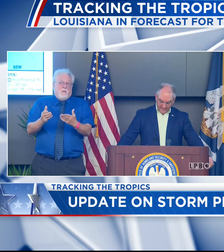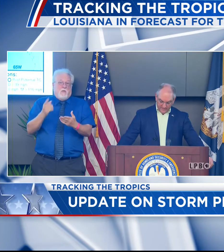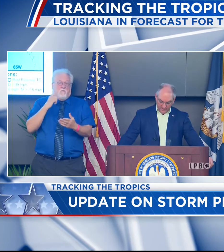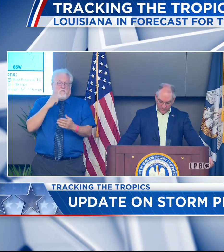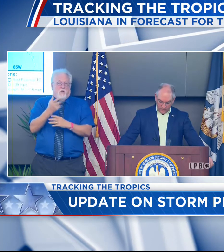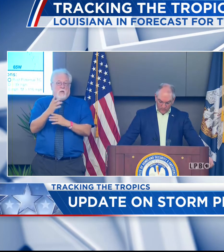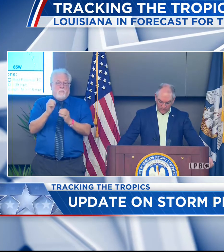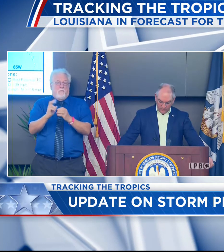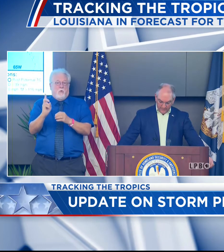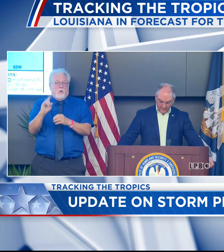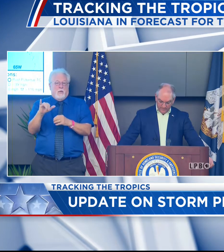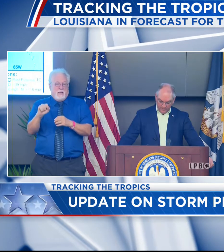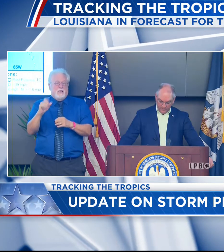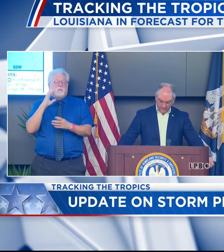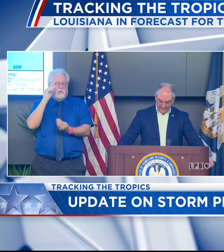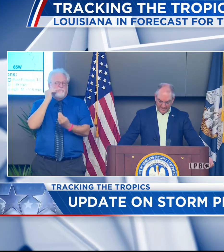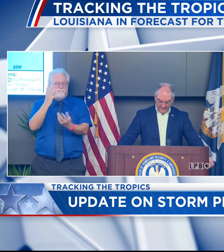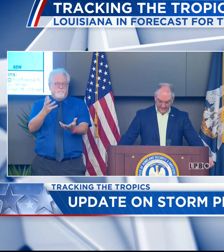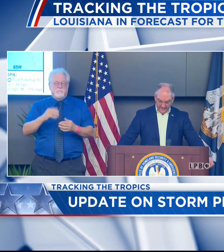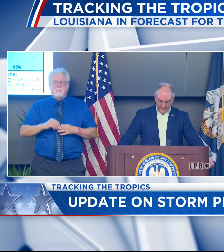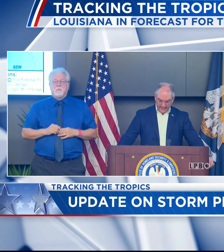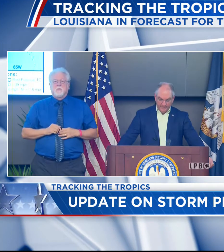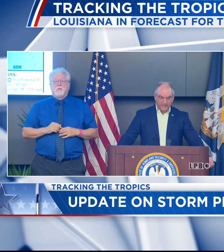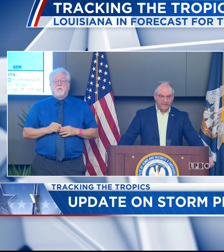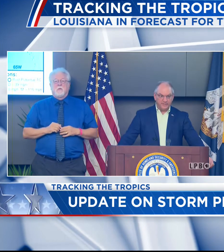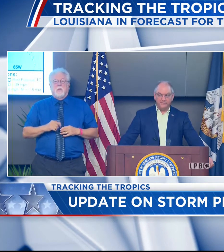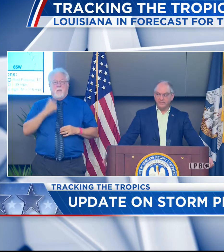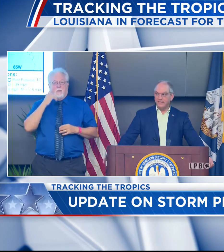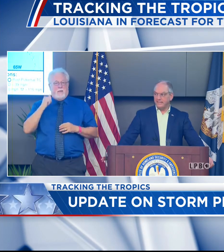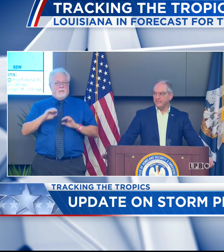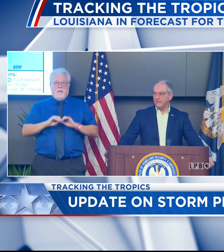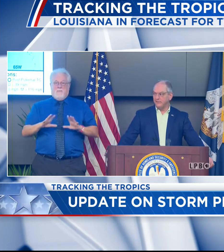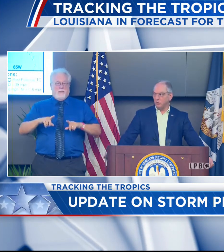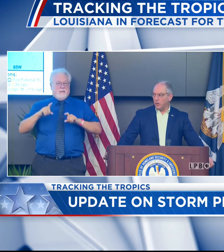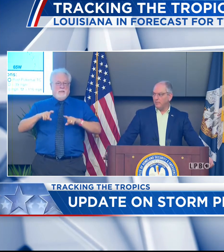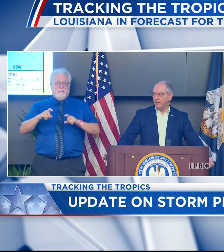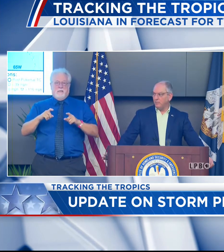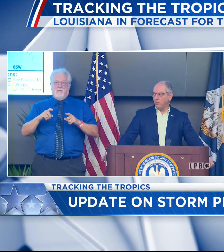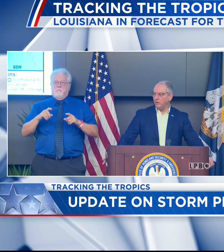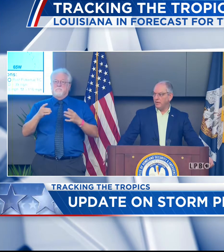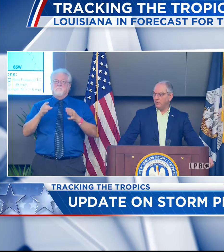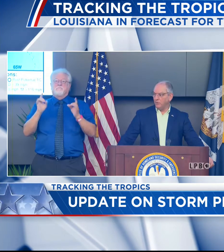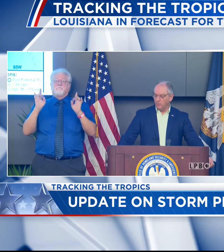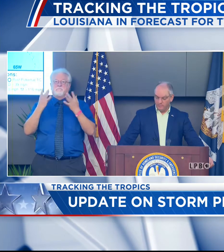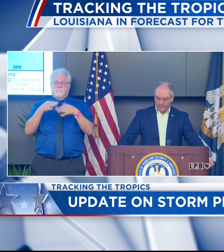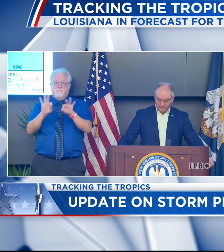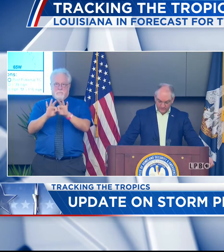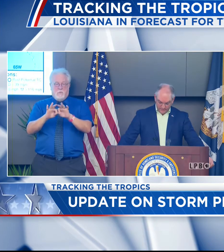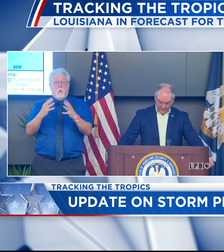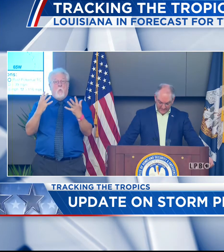STORMS ARE POSITIONED NOW AND THE FORECAST, THAT THOSE CLOSURES MAY CONTINUE FOR ADDITIONAL DAYS.